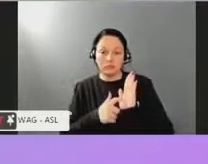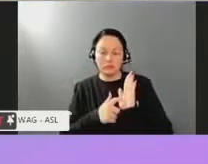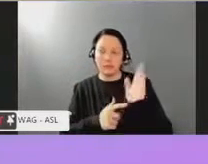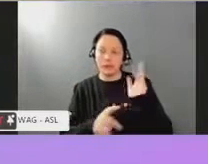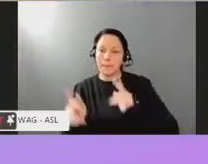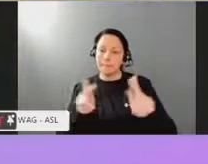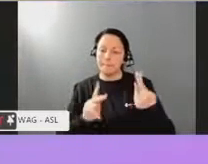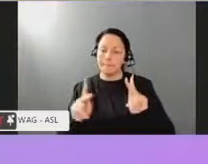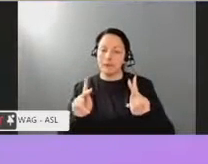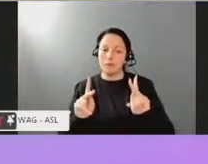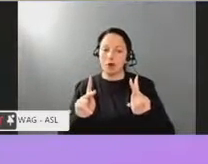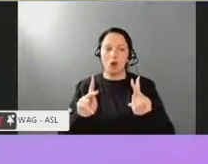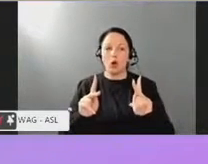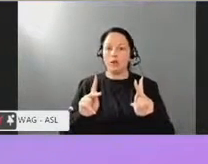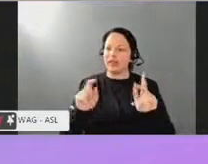basic and intermediate and